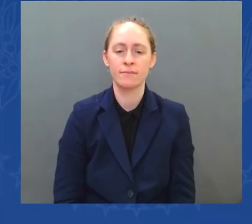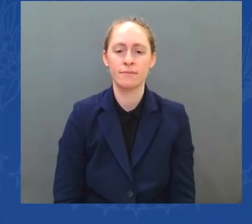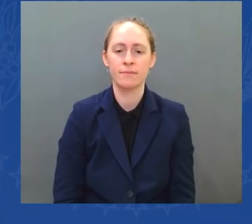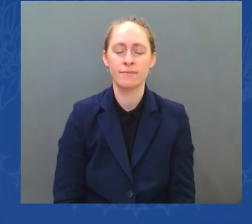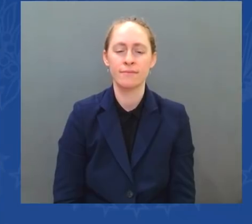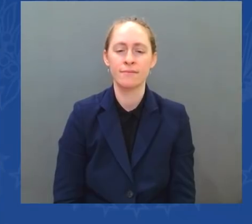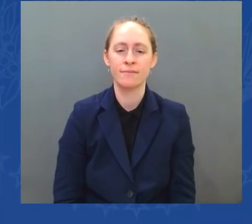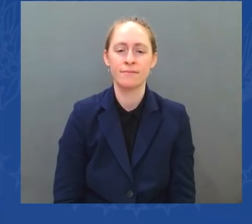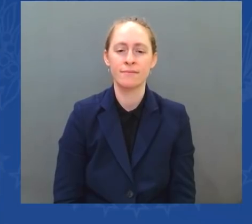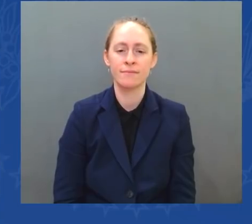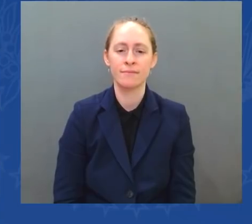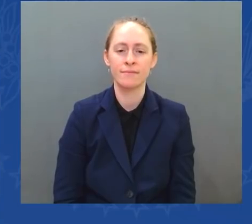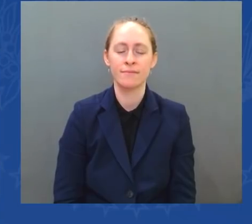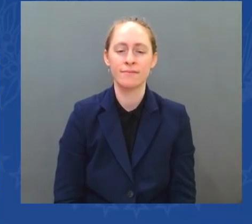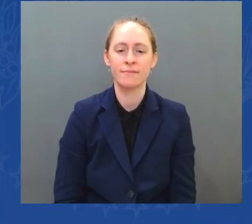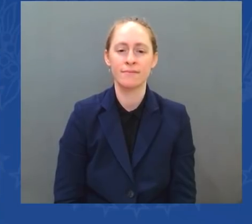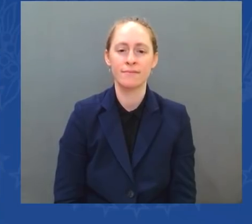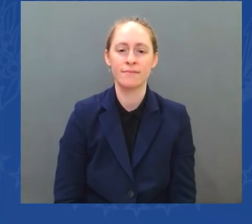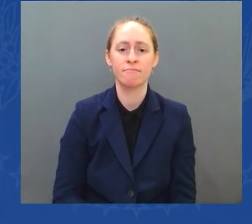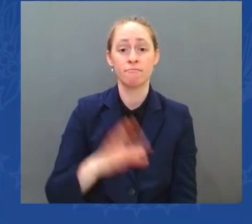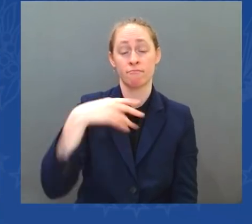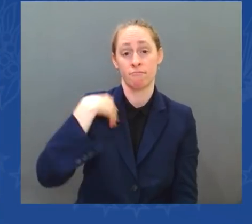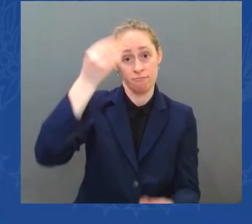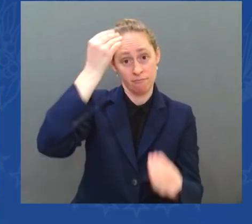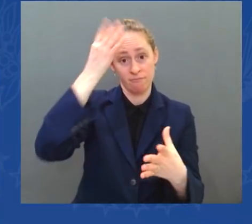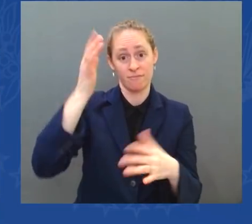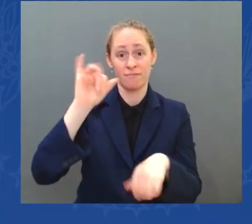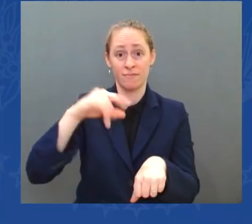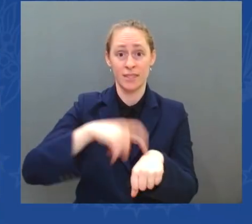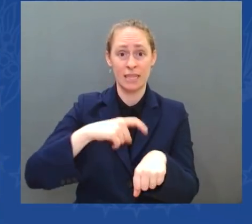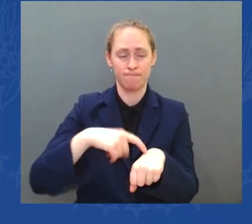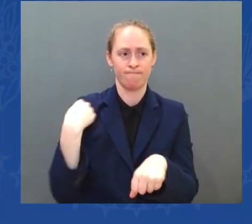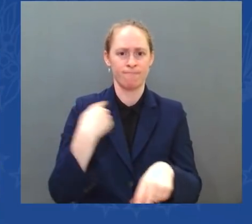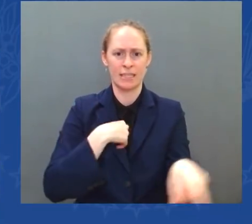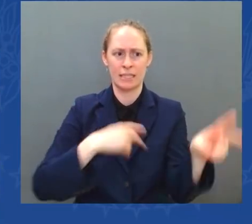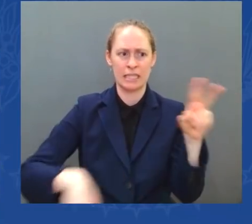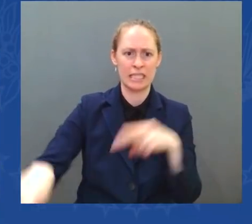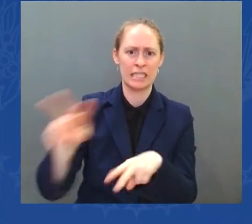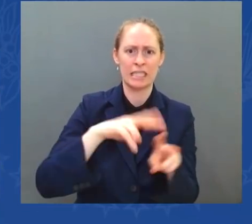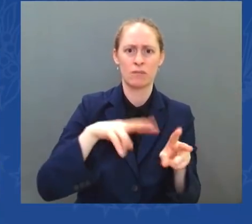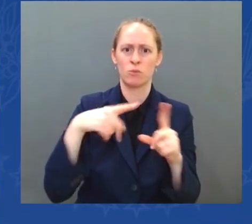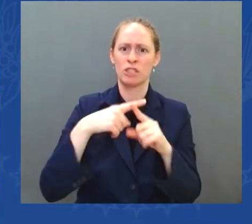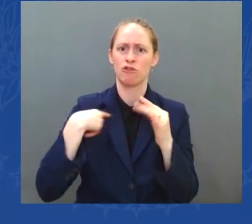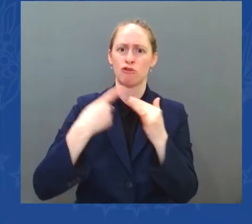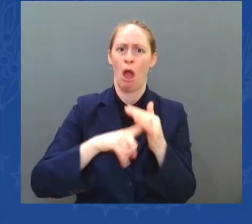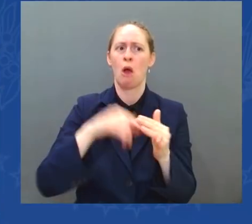Now I know that we're still facing challenges of high prices, inflation. I grew up on a family